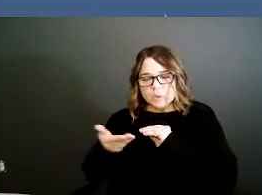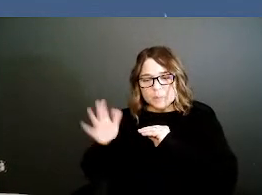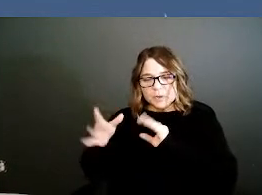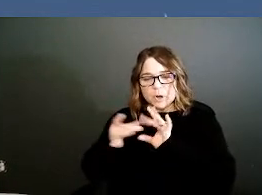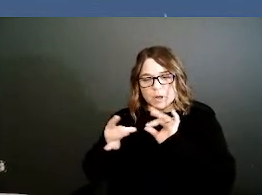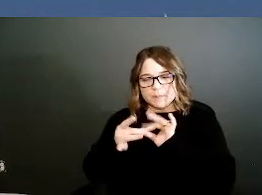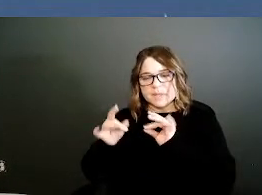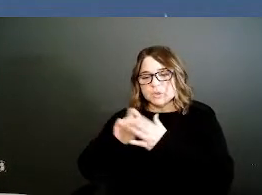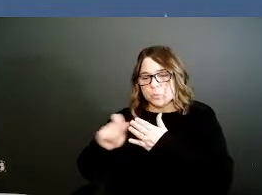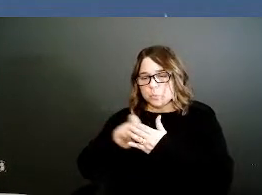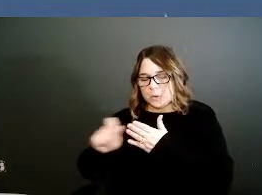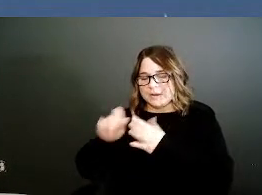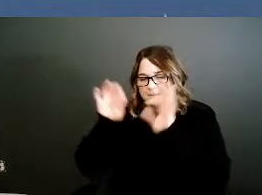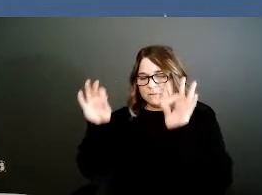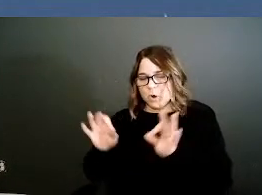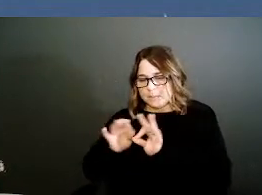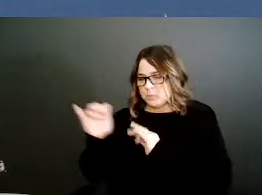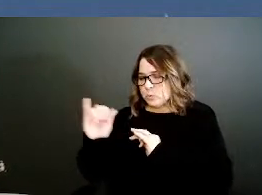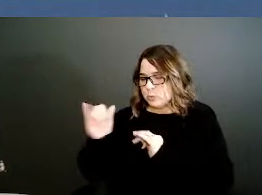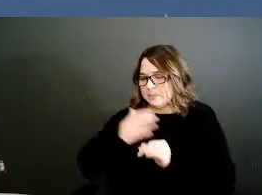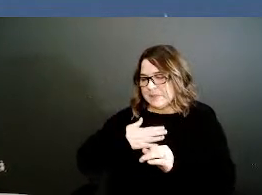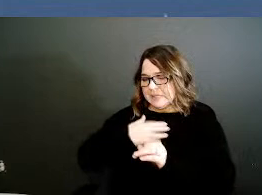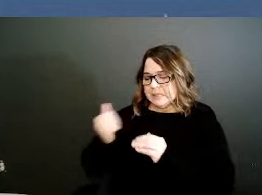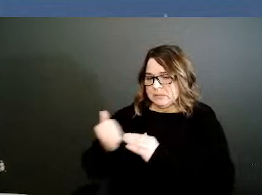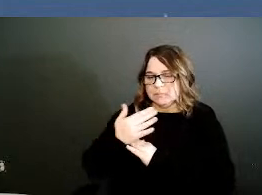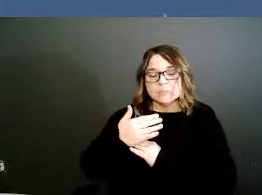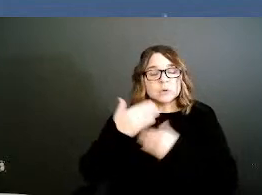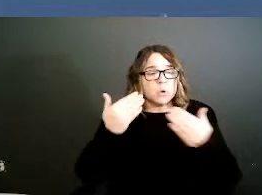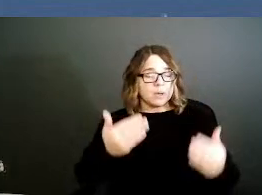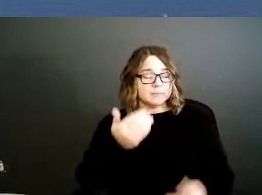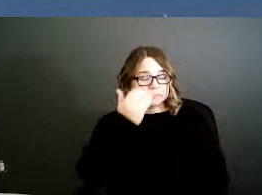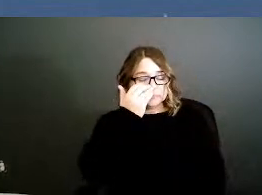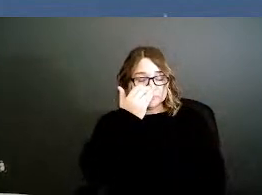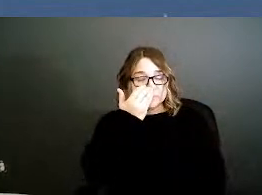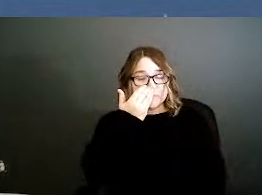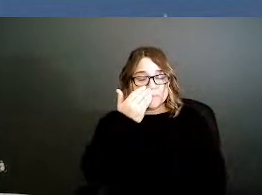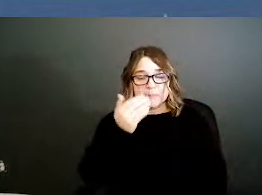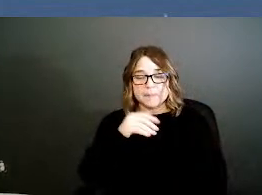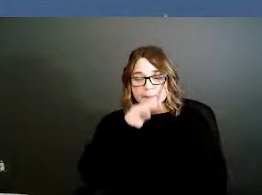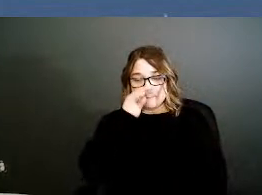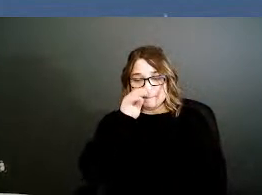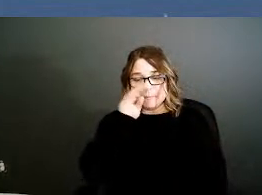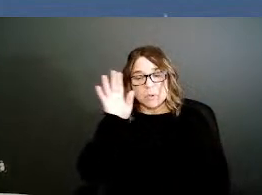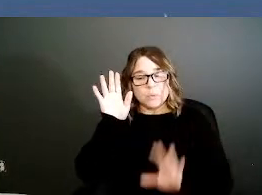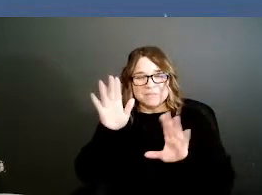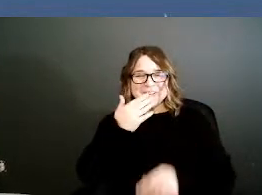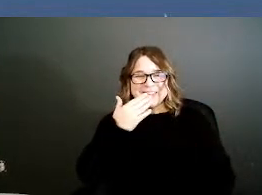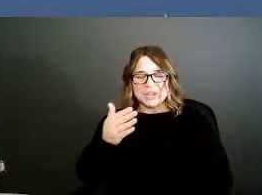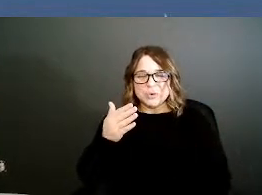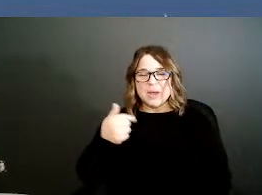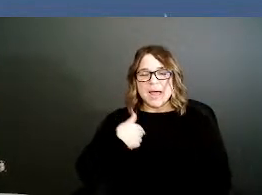AND I FIND IT ABSOLUTELY REPUGNANT TO CONSIDER GIVING AN ADDITIONAL $27 MILLION TO A DEPARTMENT THAT'S JUST DECIDED THAT THEY DON'T WANT TO SHOW UP